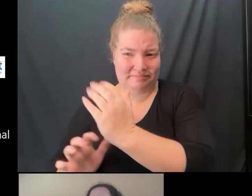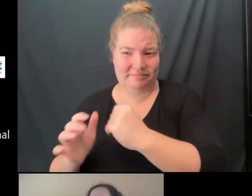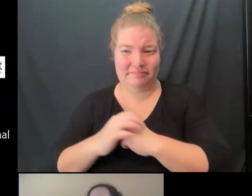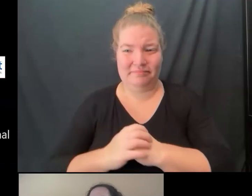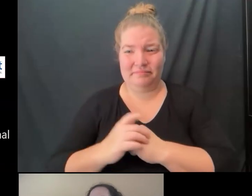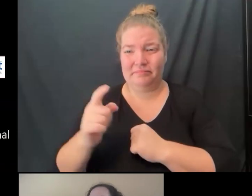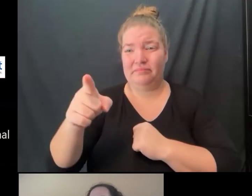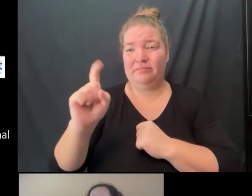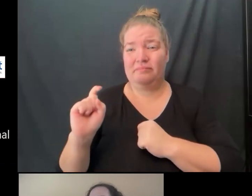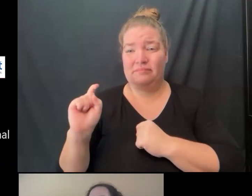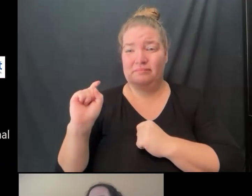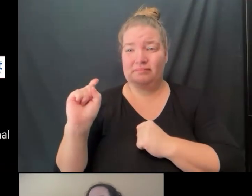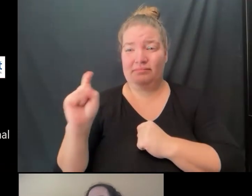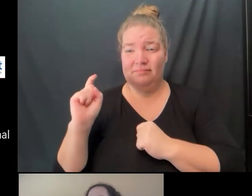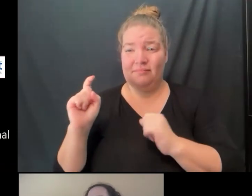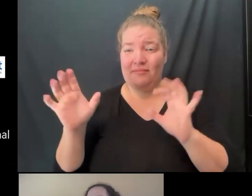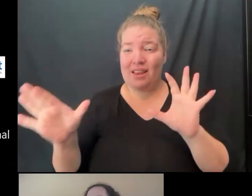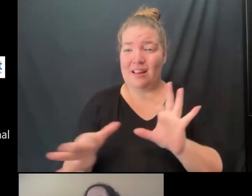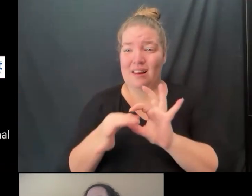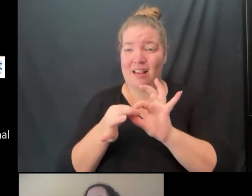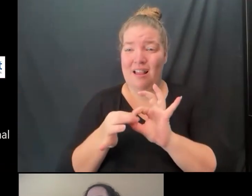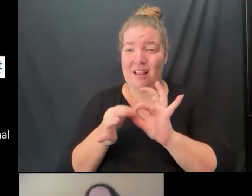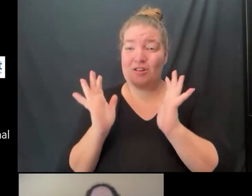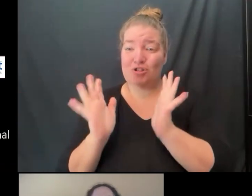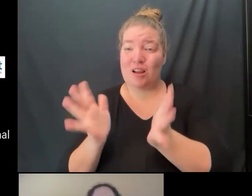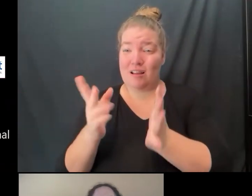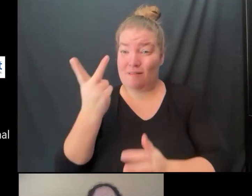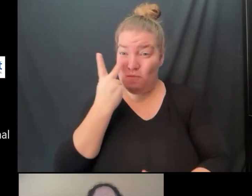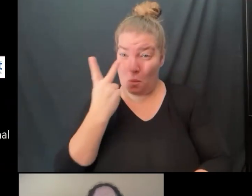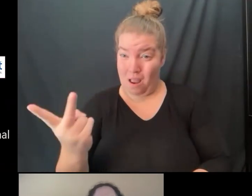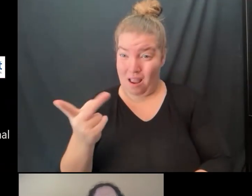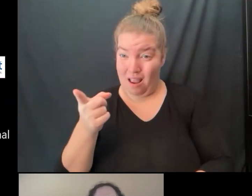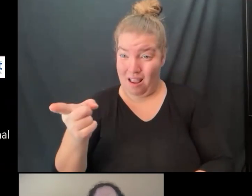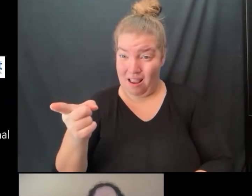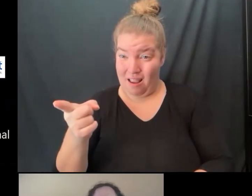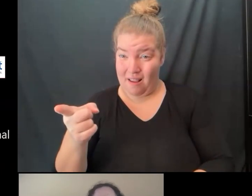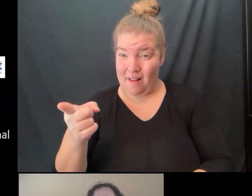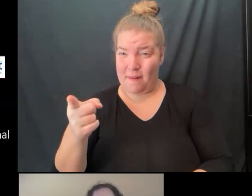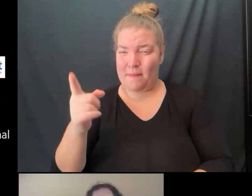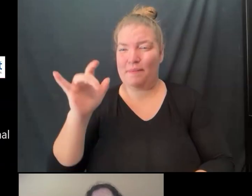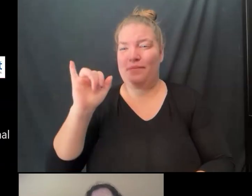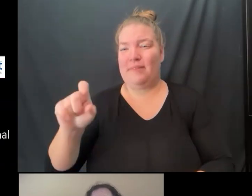and the link is in the webinar chat now. We have one link for English.